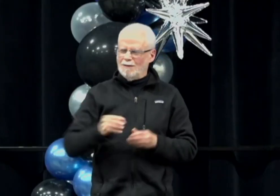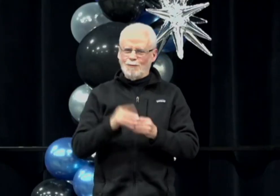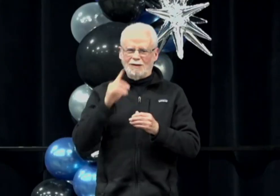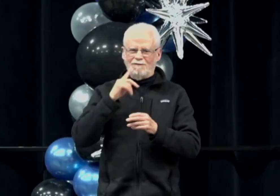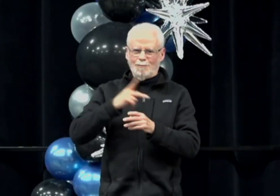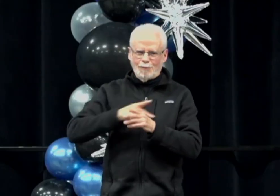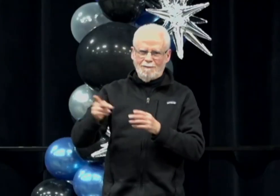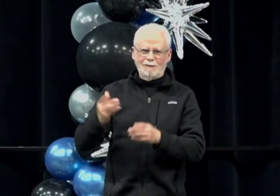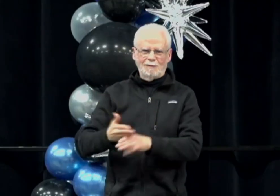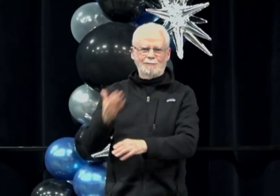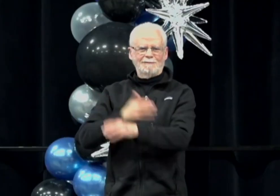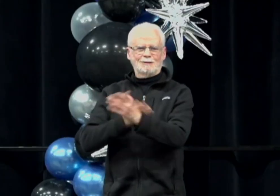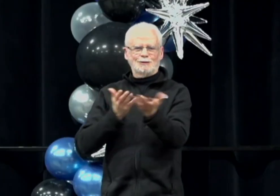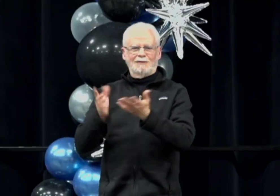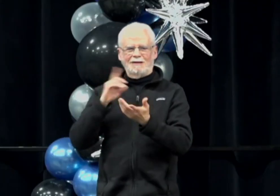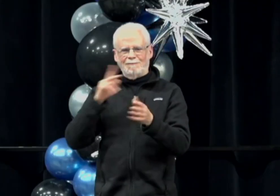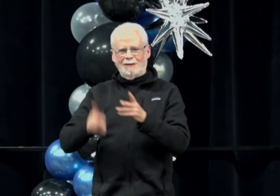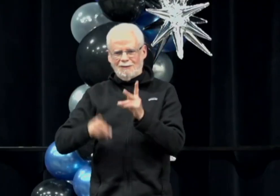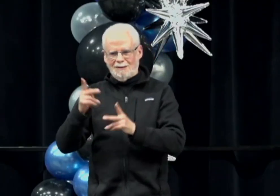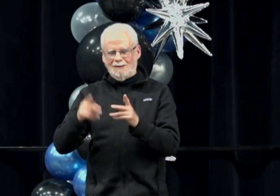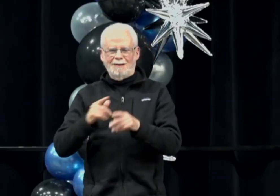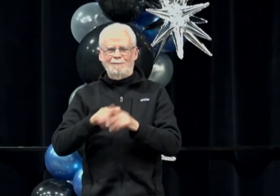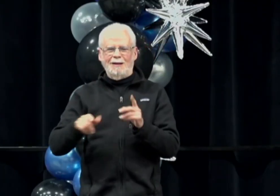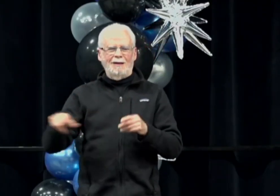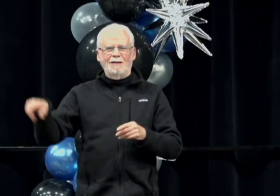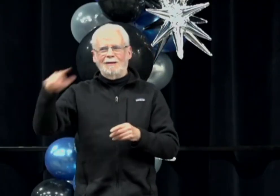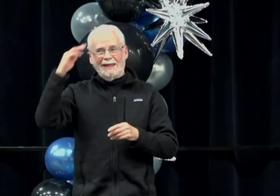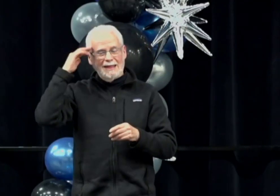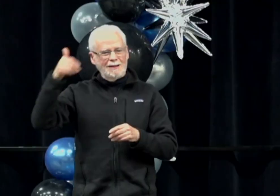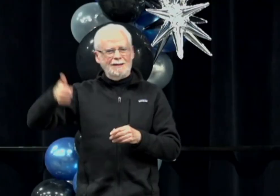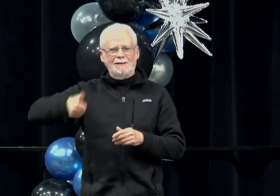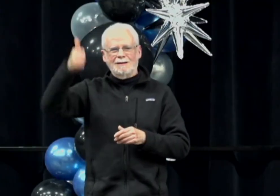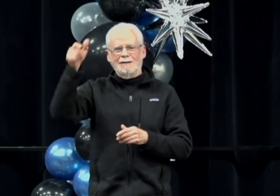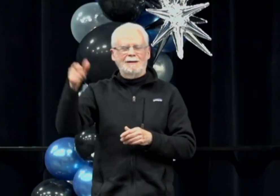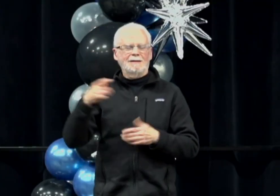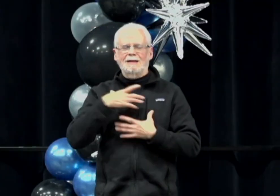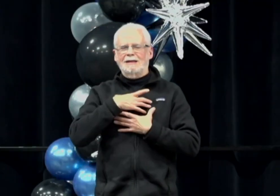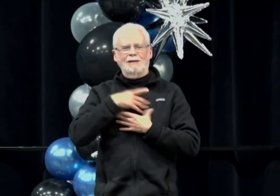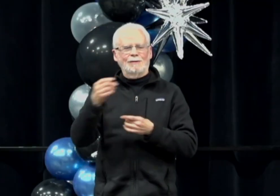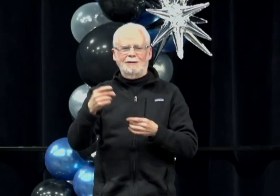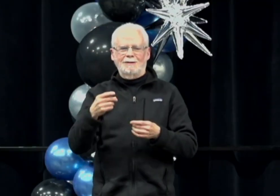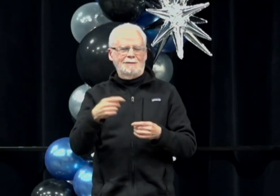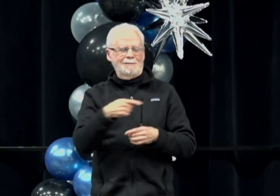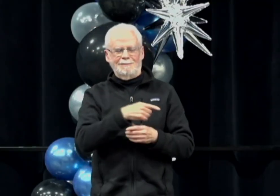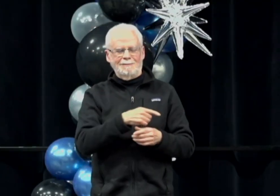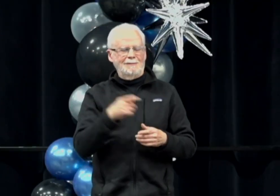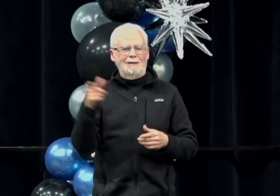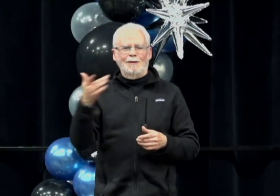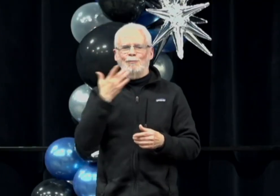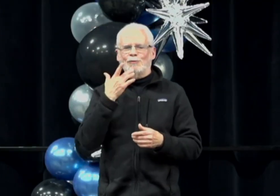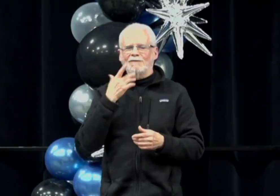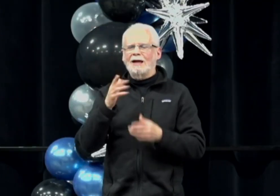of the DVR and Department of Public Welfare. He pleaded that they hire more Deaf professionals